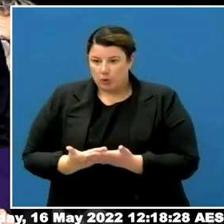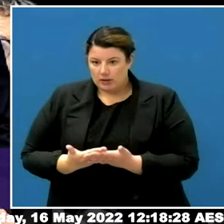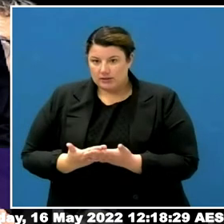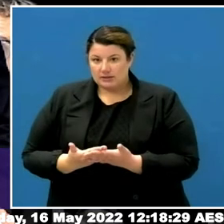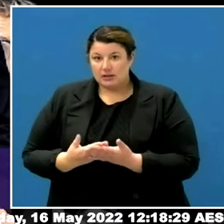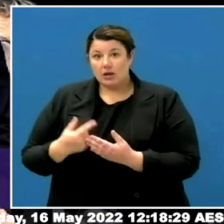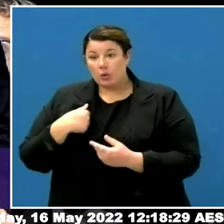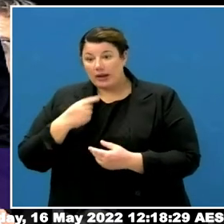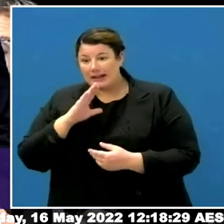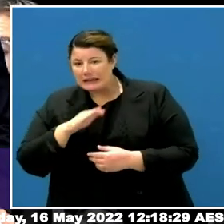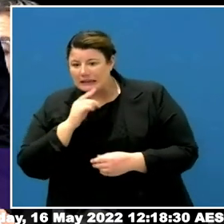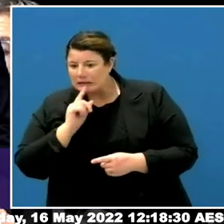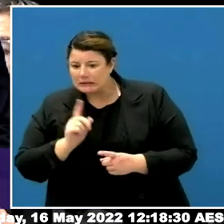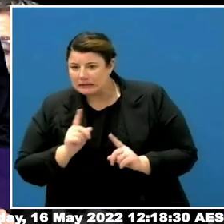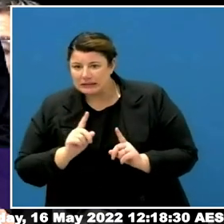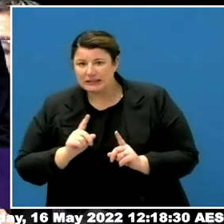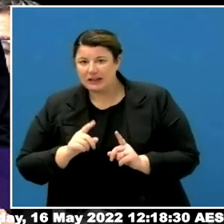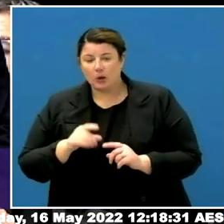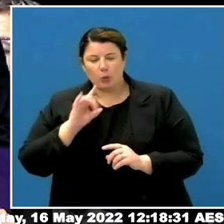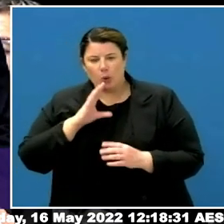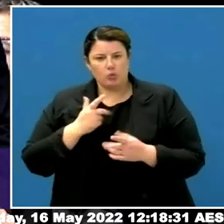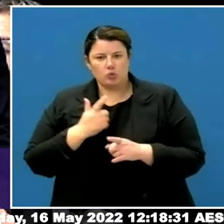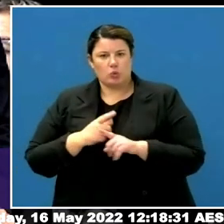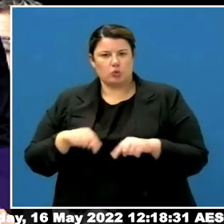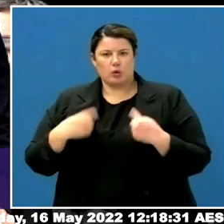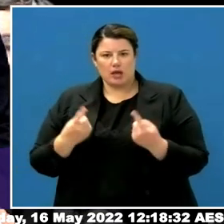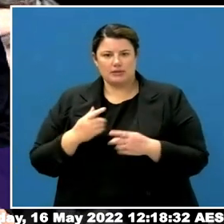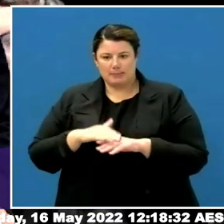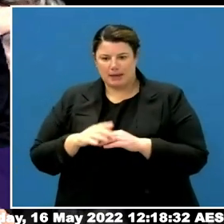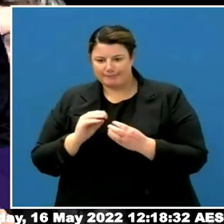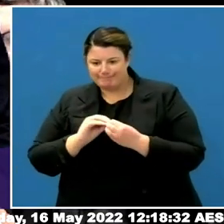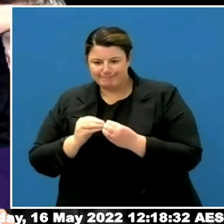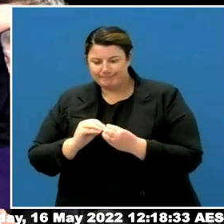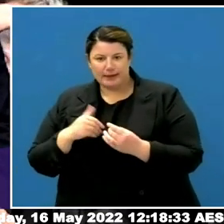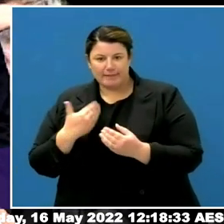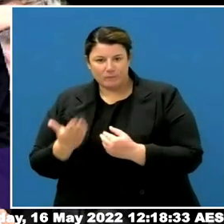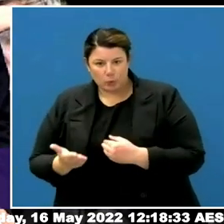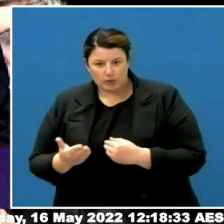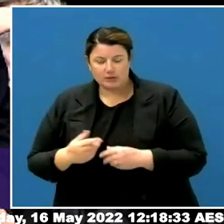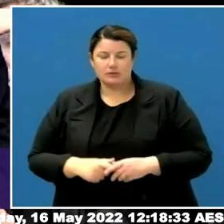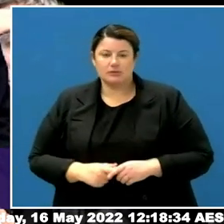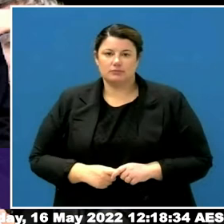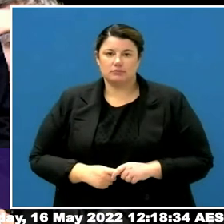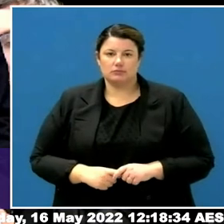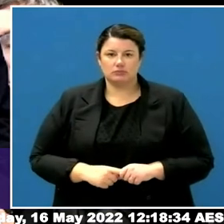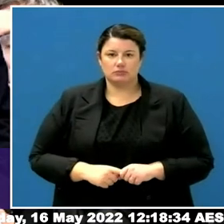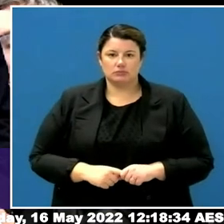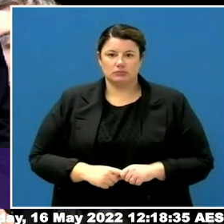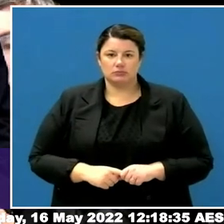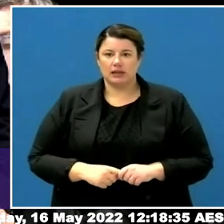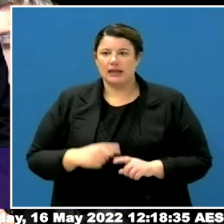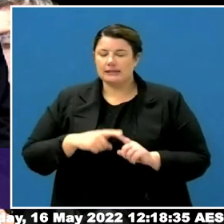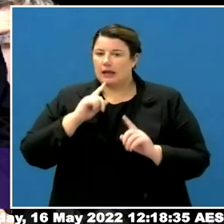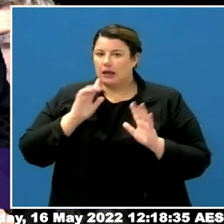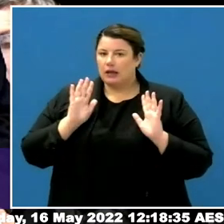accounts receivable discrepancies and only referring to a Team Leader, only that Team